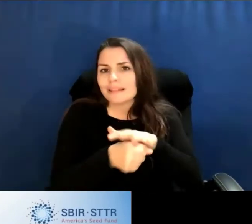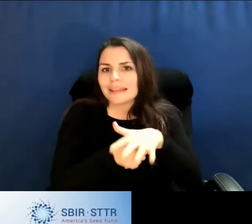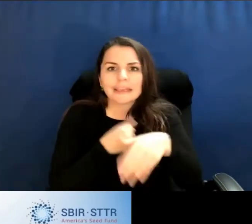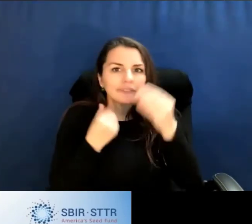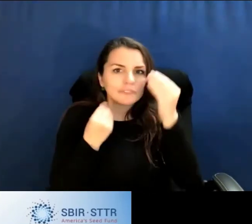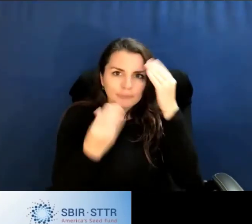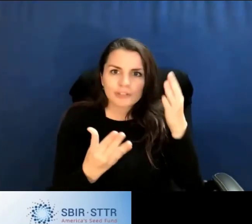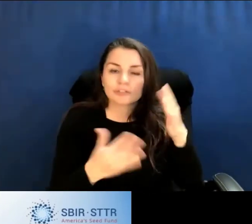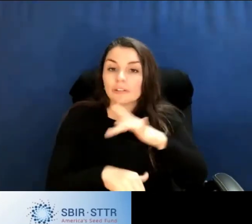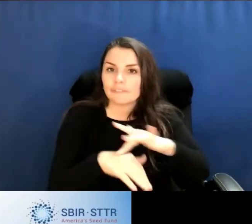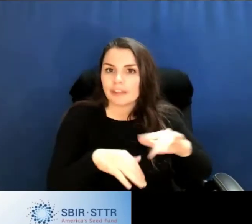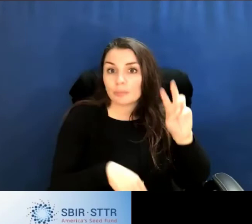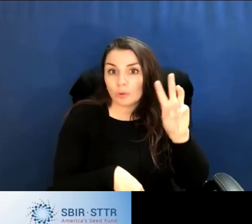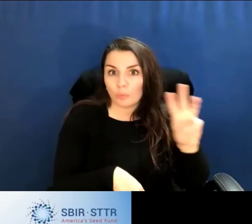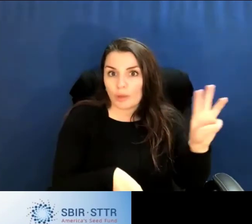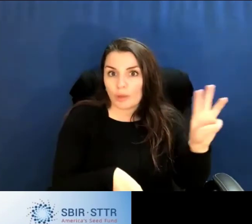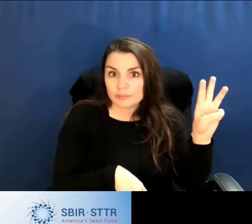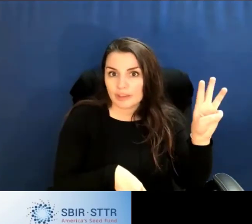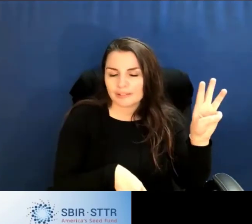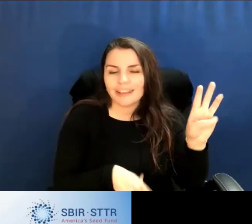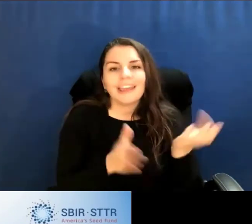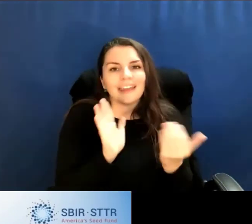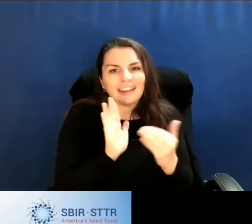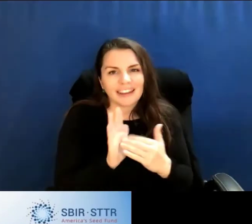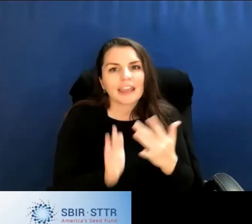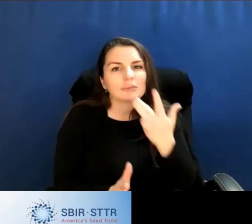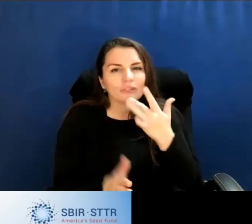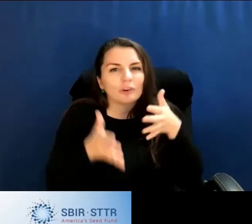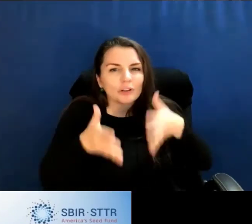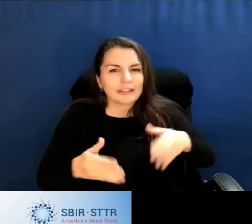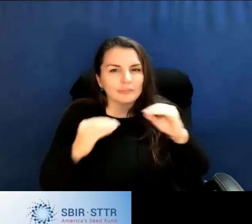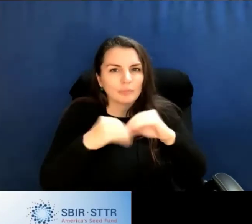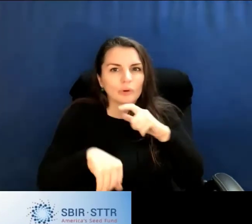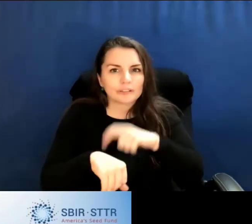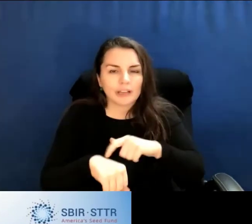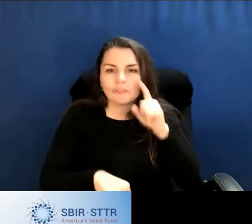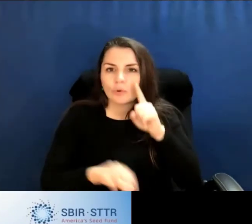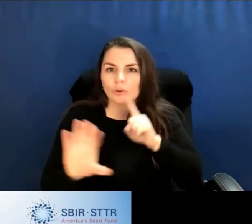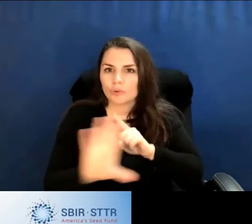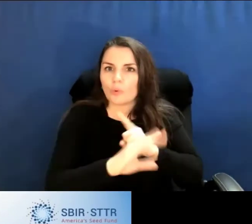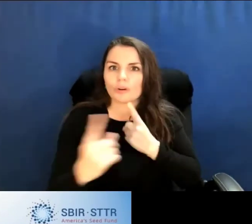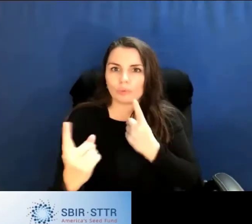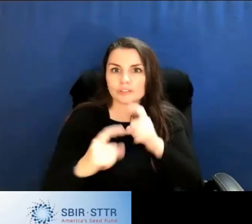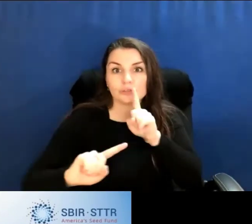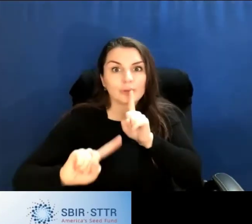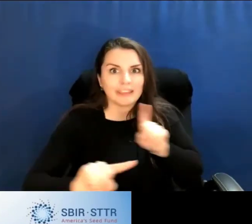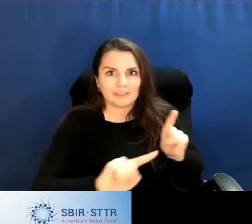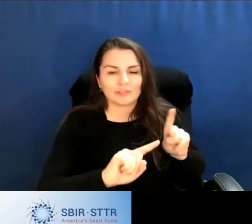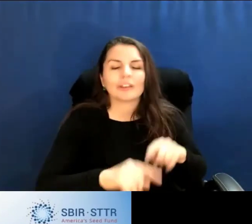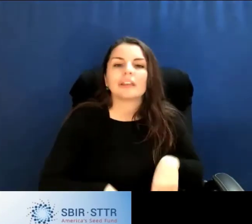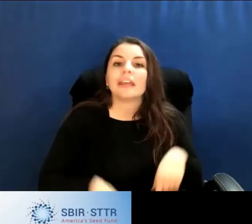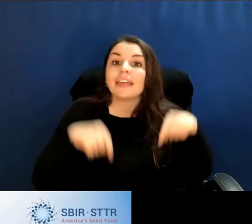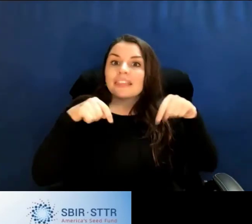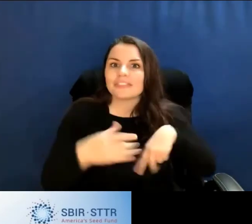and again, I want to leave plenty of time for questions. And this program is one of those where I could do a whole hour